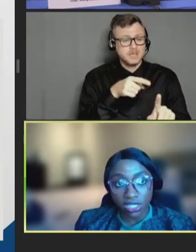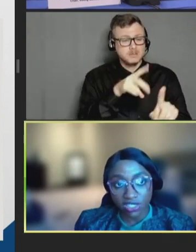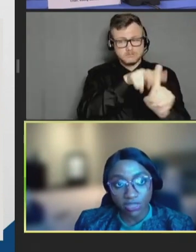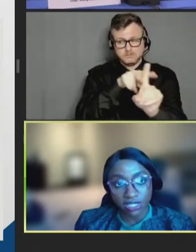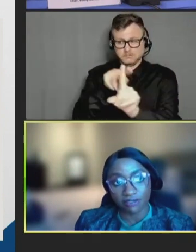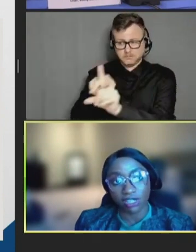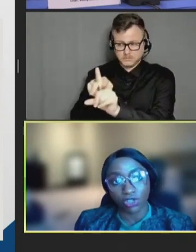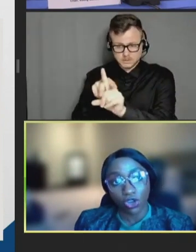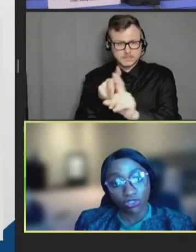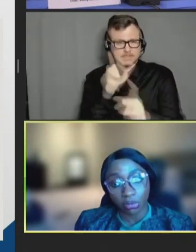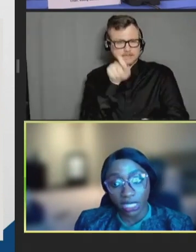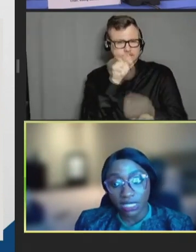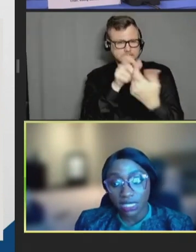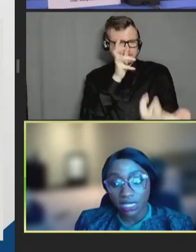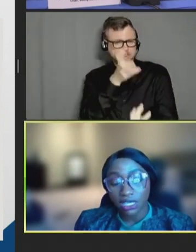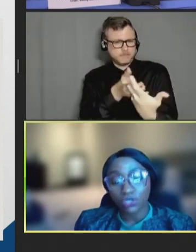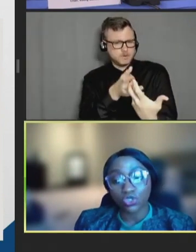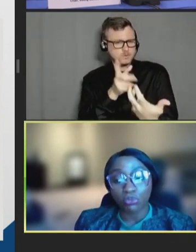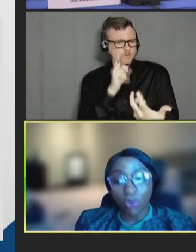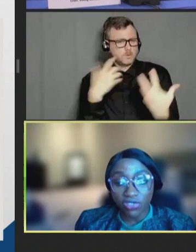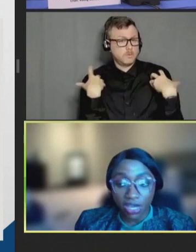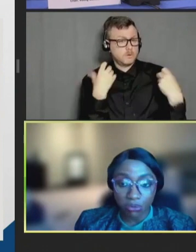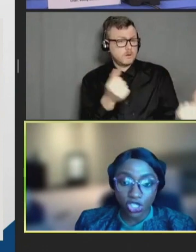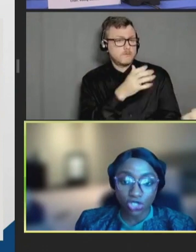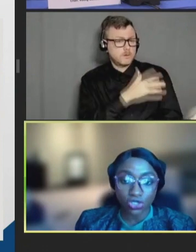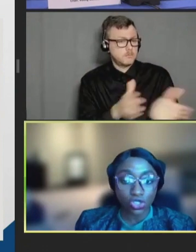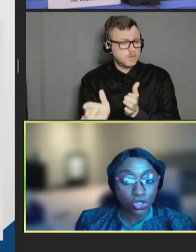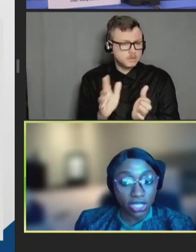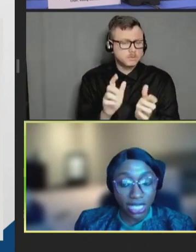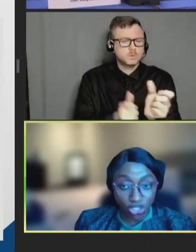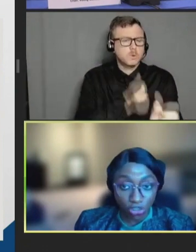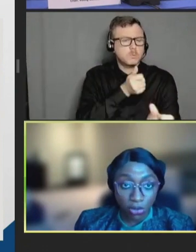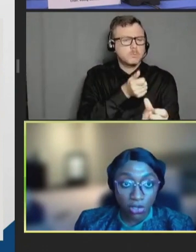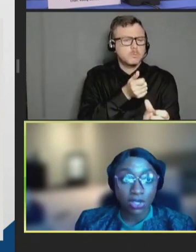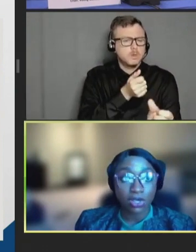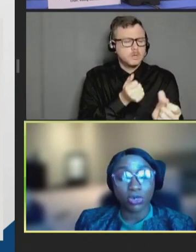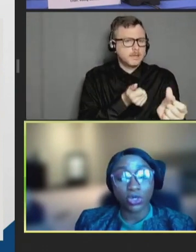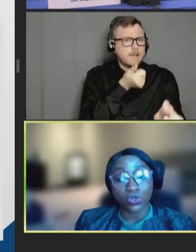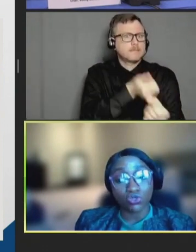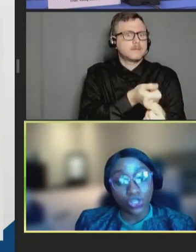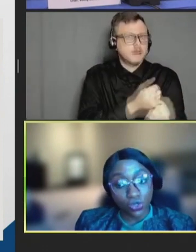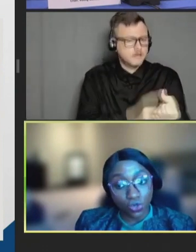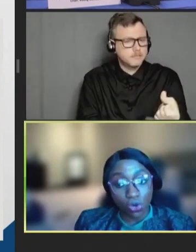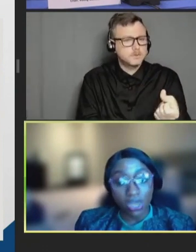context-specific recovery plans to support their ambitions to not only catch-up, but also, restore